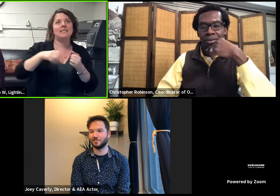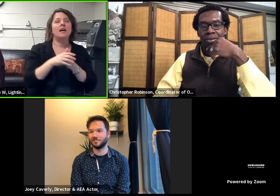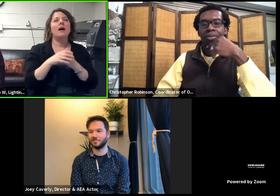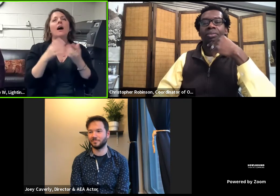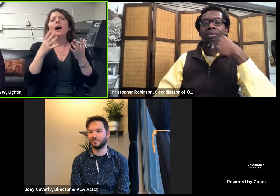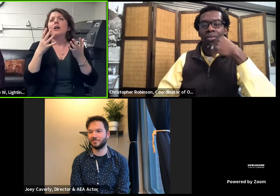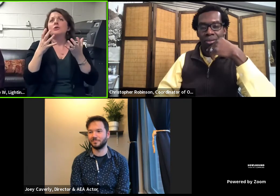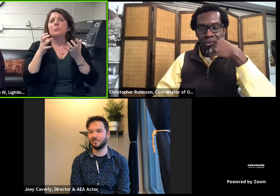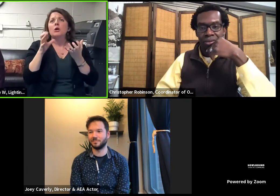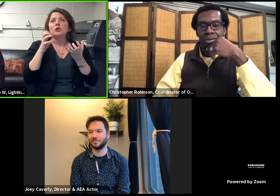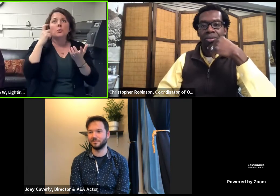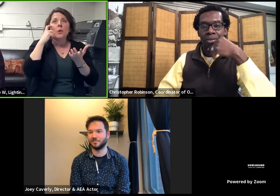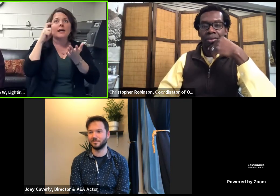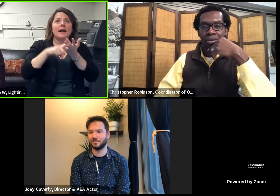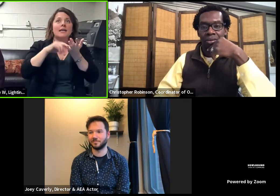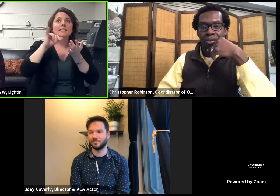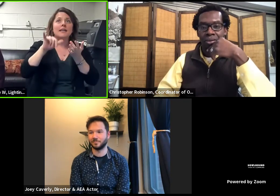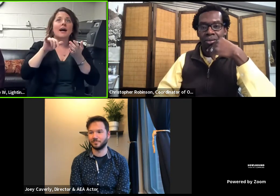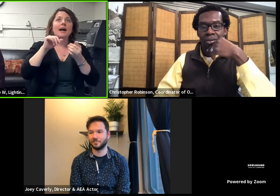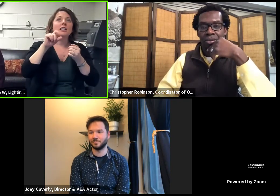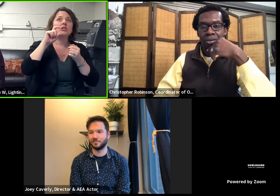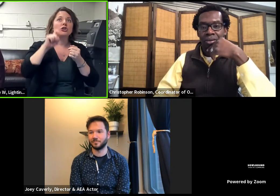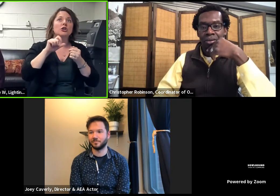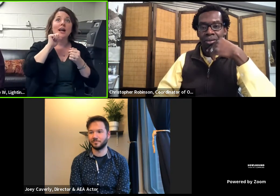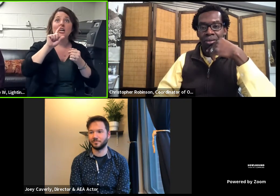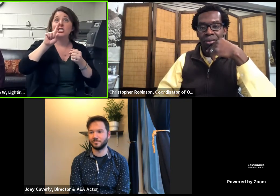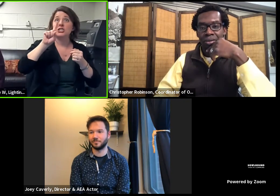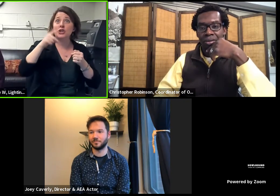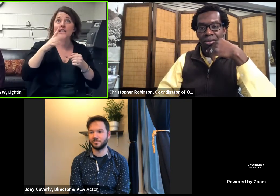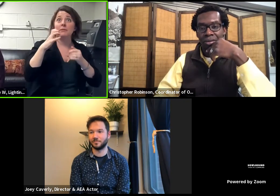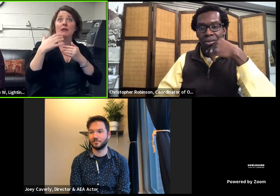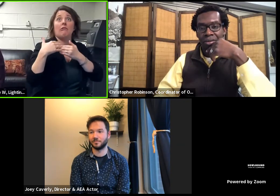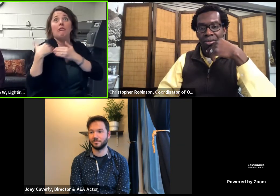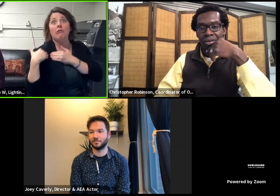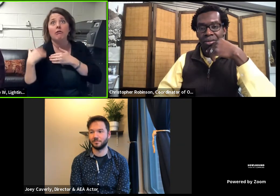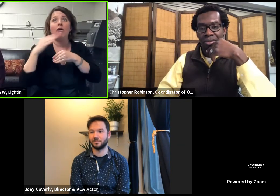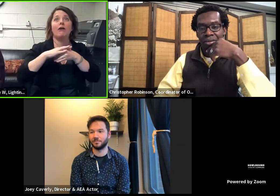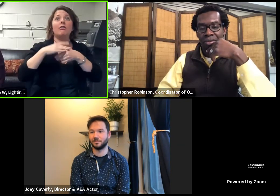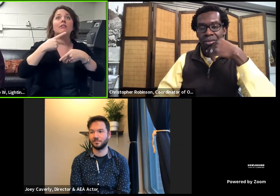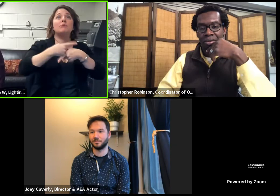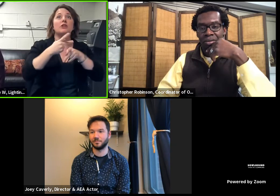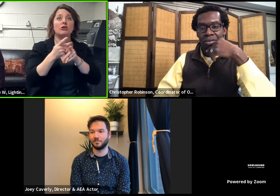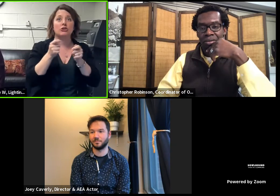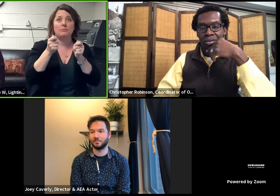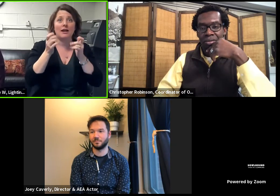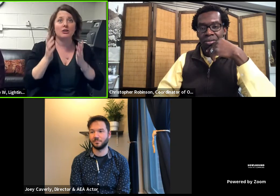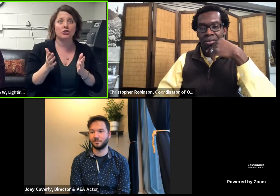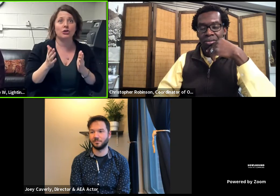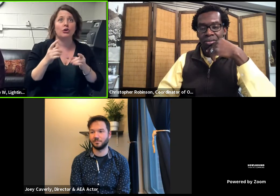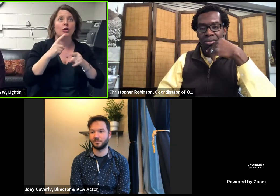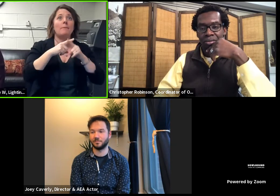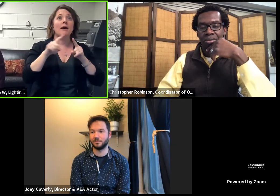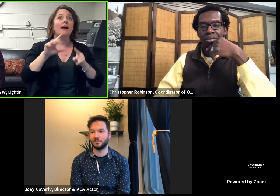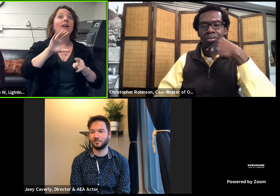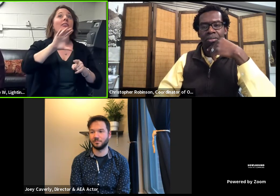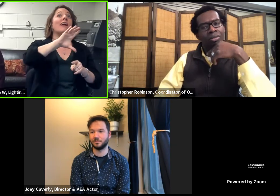of all of the needs in the process and to recognize that it should not just be on the responsibility of the production manager